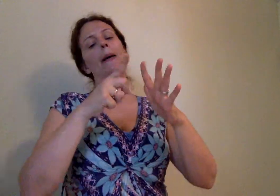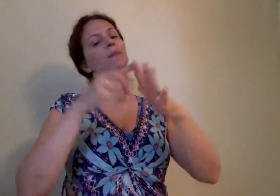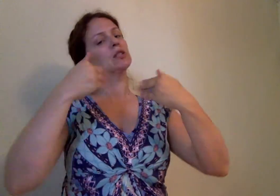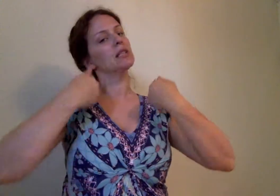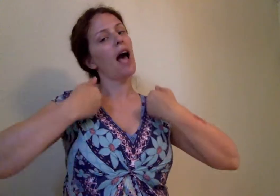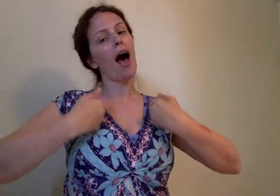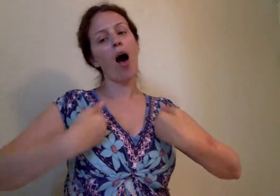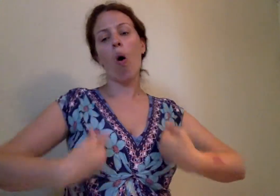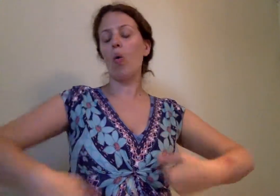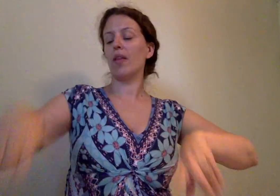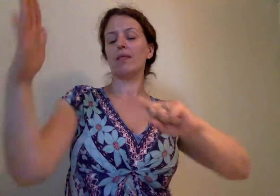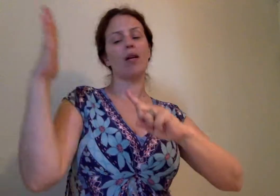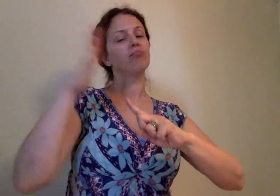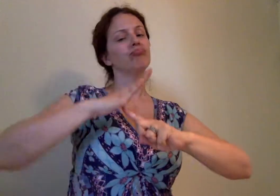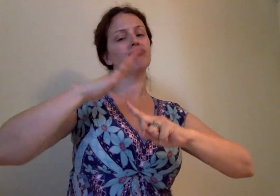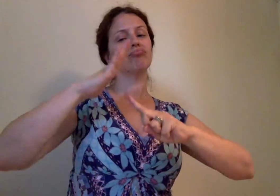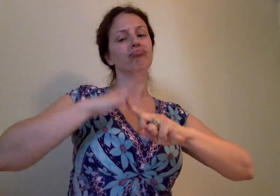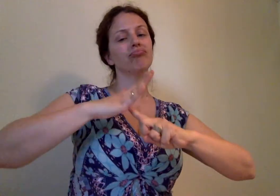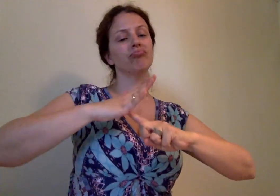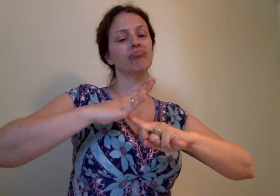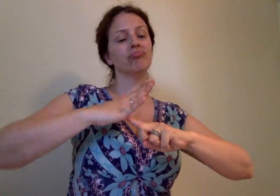Emma's health is very important."